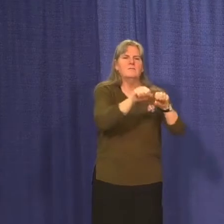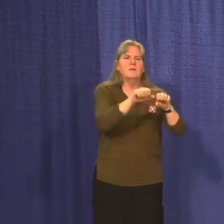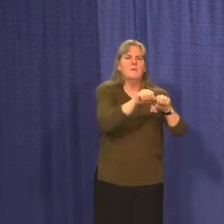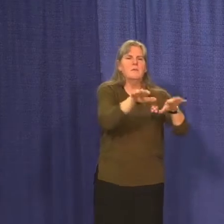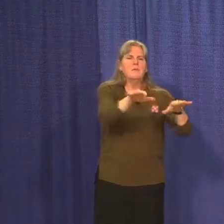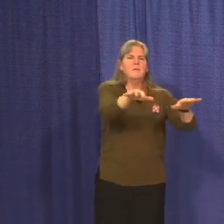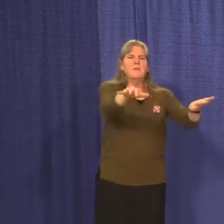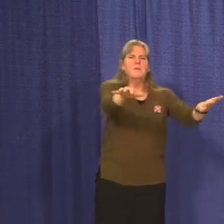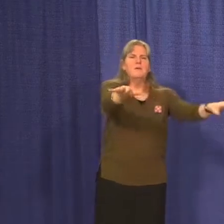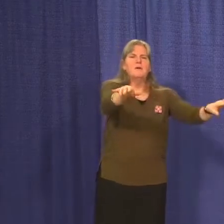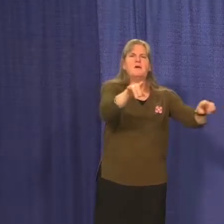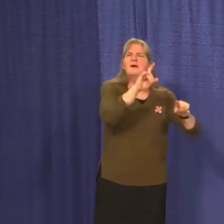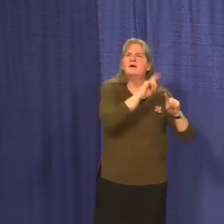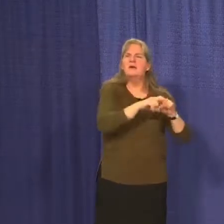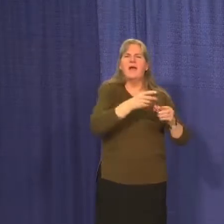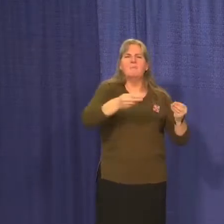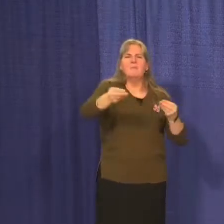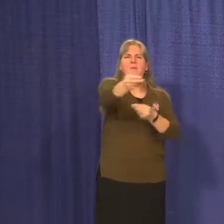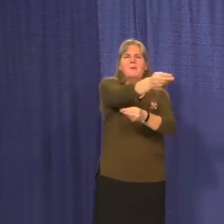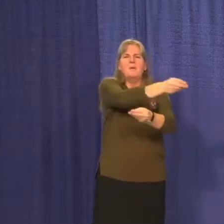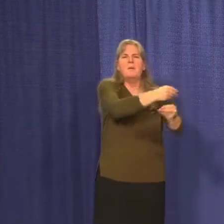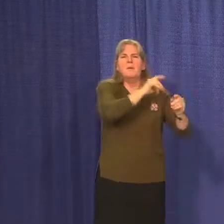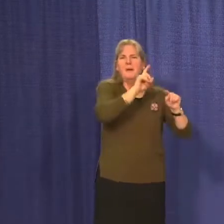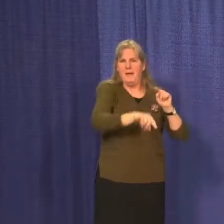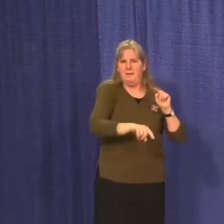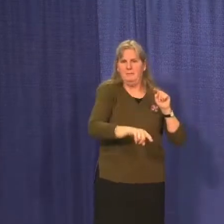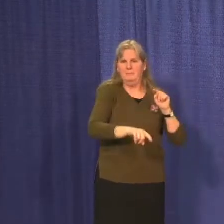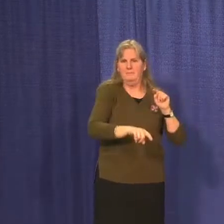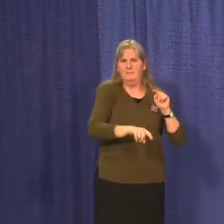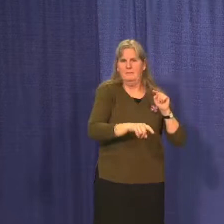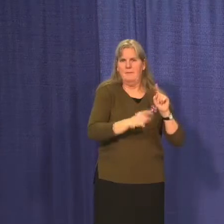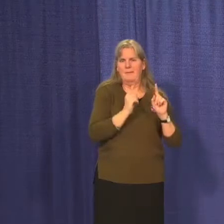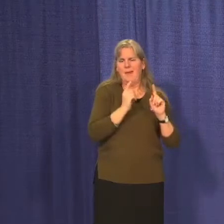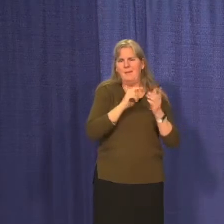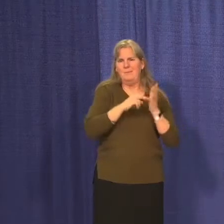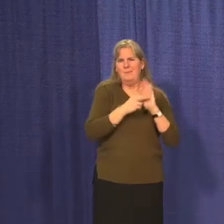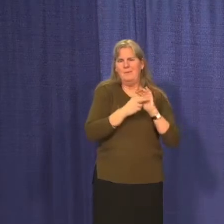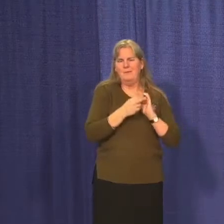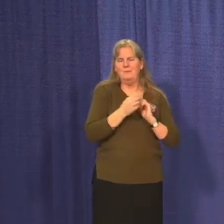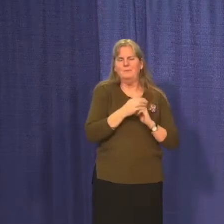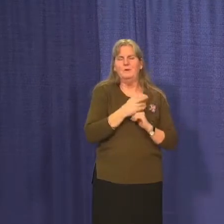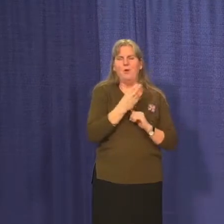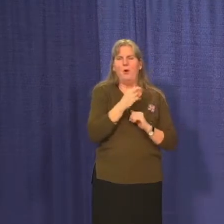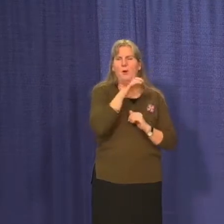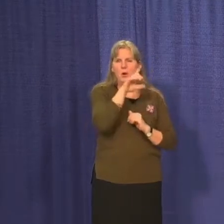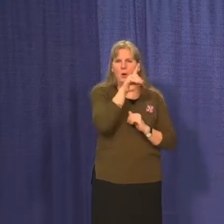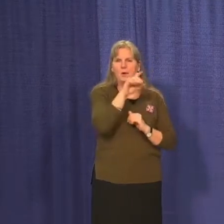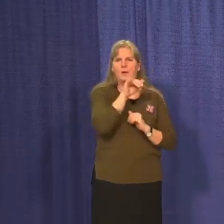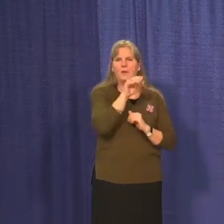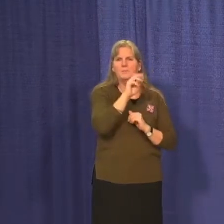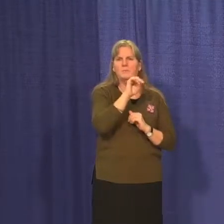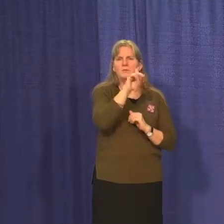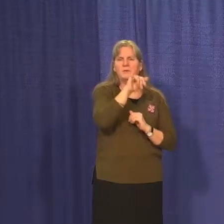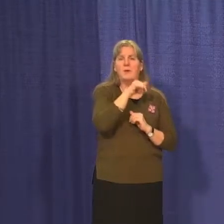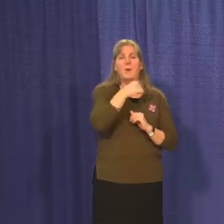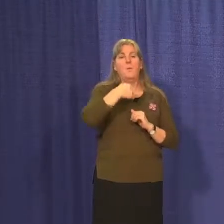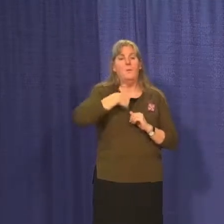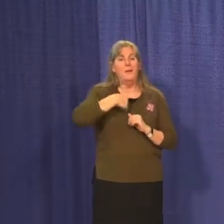susceptible people to effectively circulate in the population. So the estimates are, we think